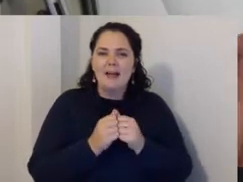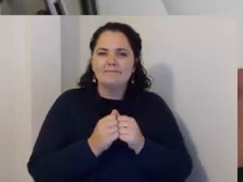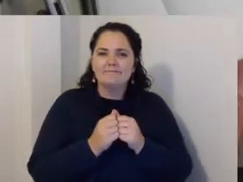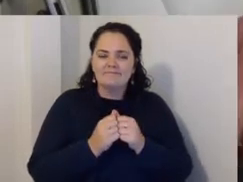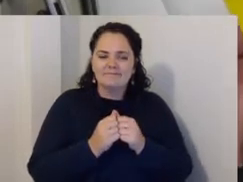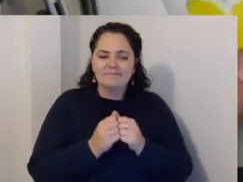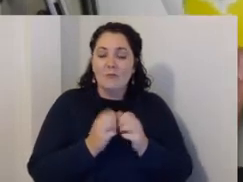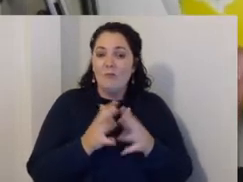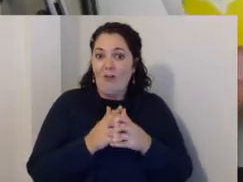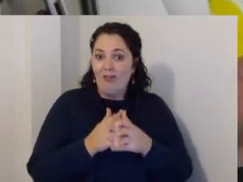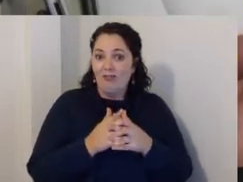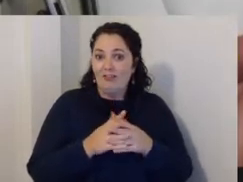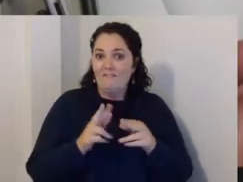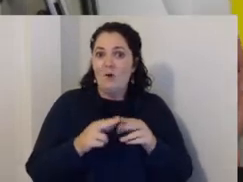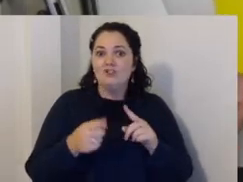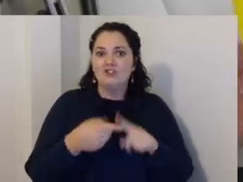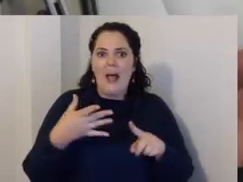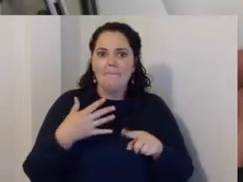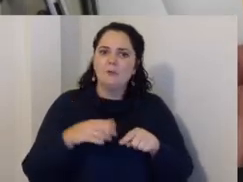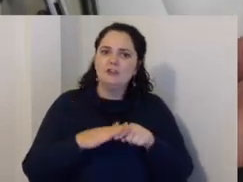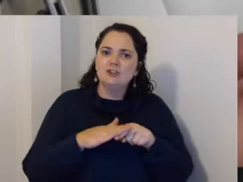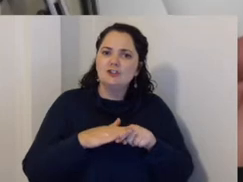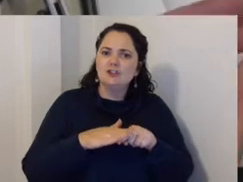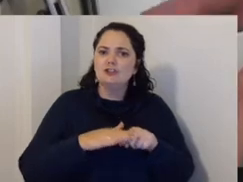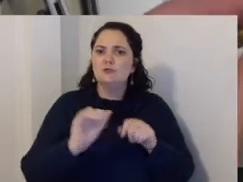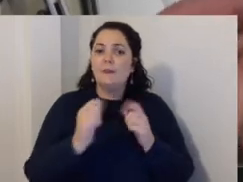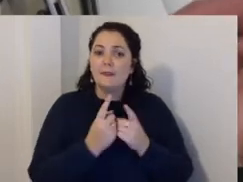useful for sharpening your tools but it's also useful what we're going to do for what we're